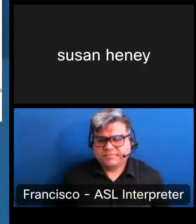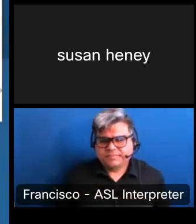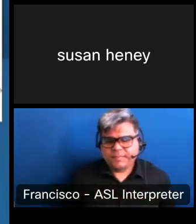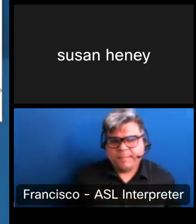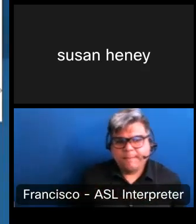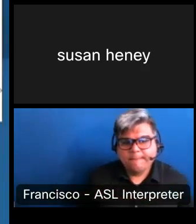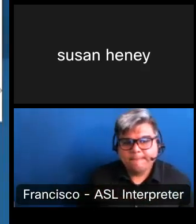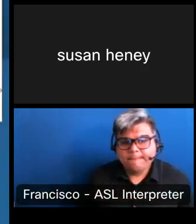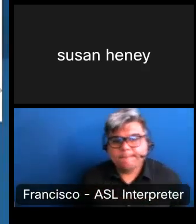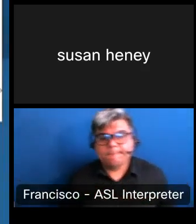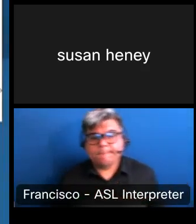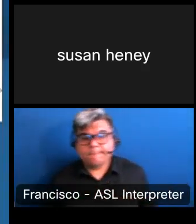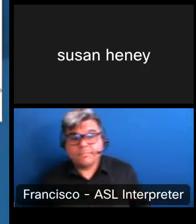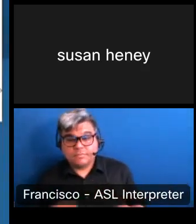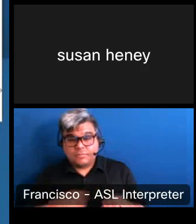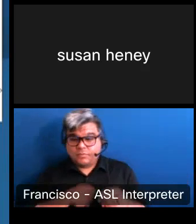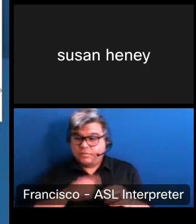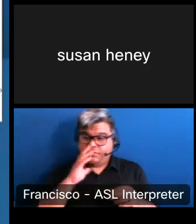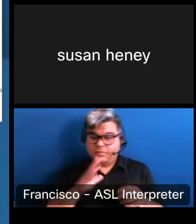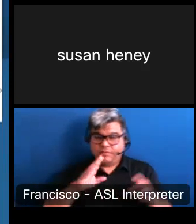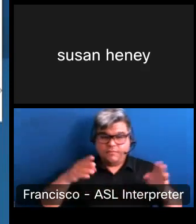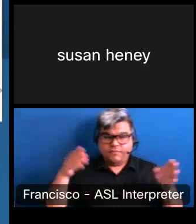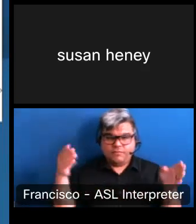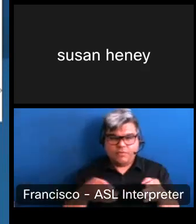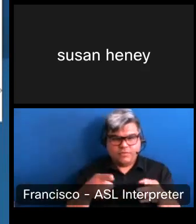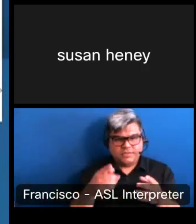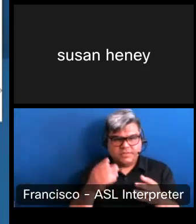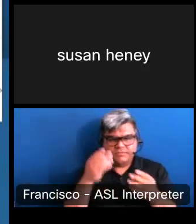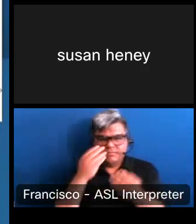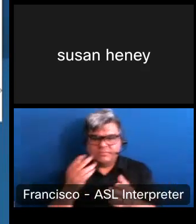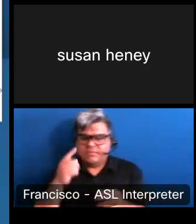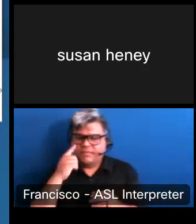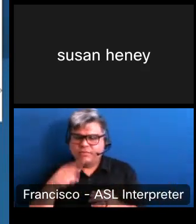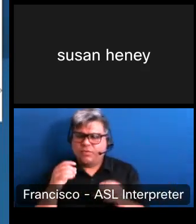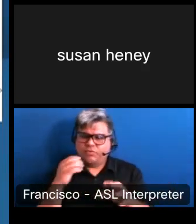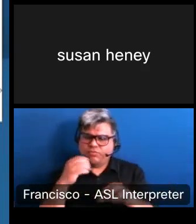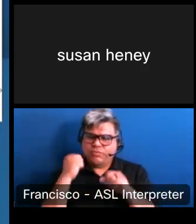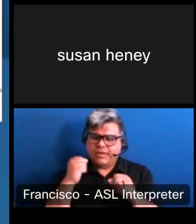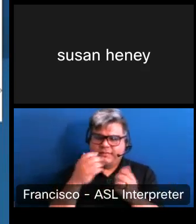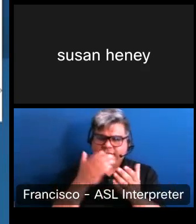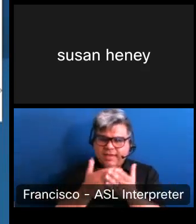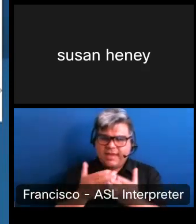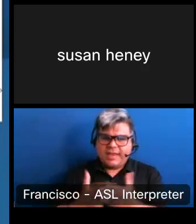be focusing on two data tools, which are Quick Facts and data.census.gov, there are other census